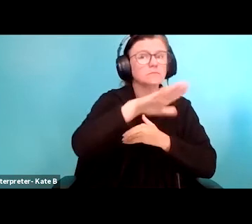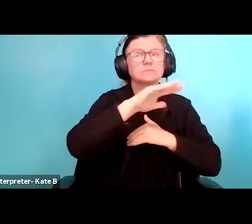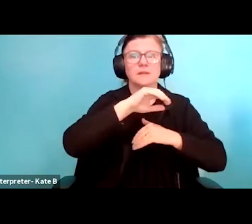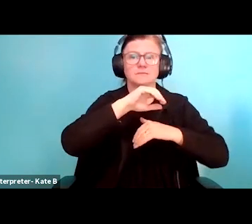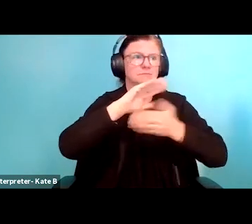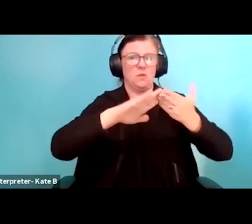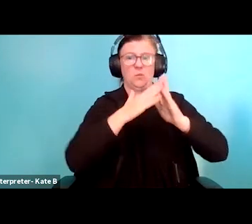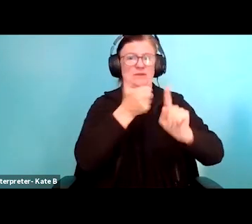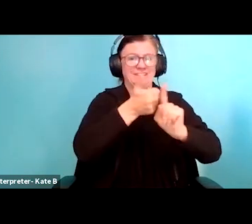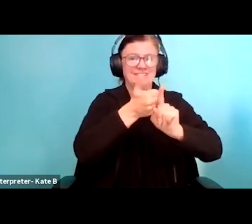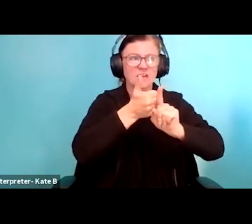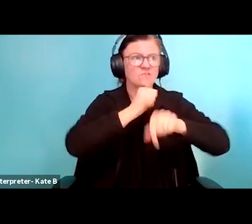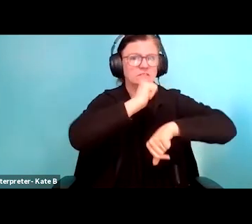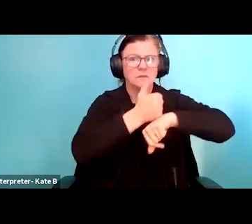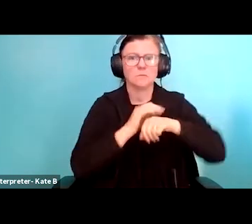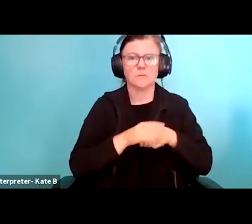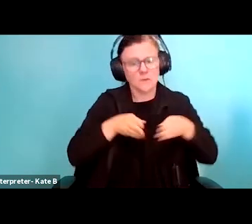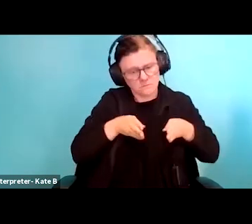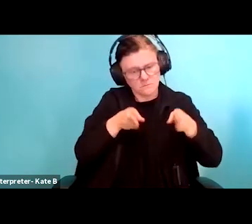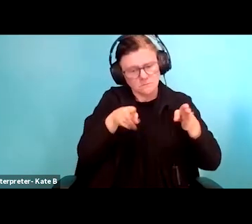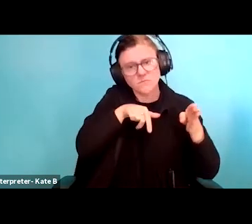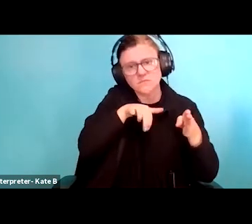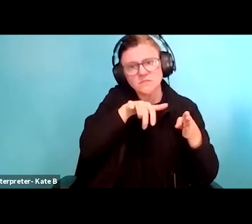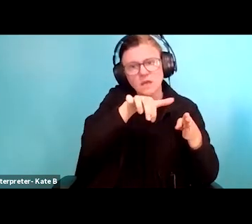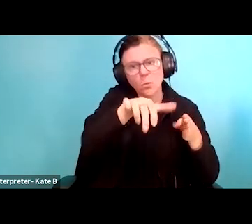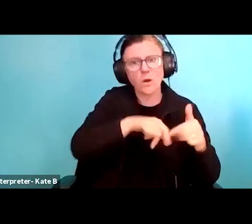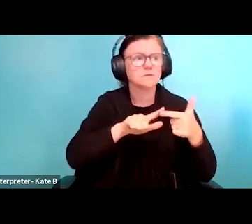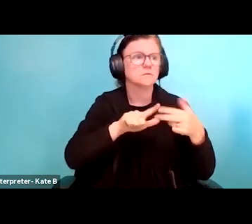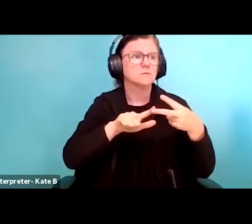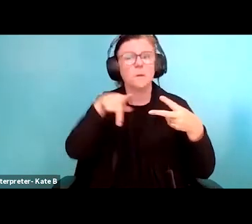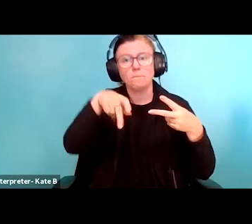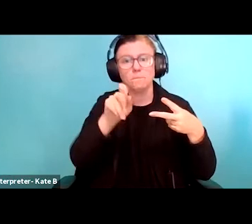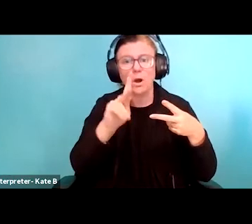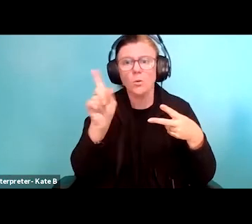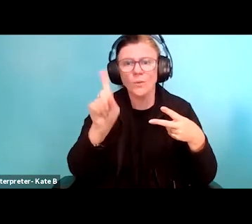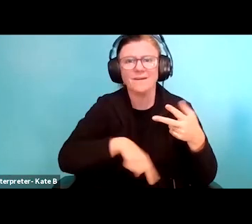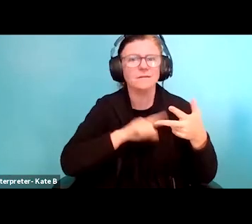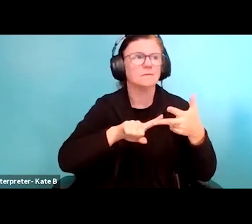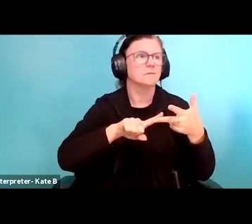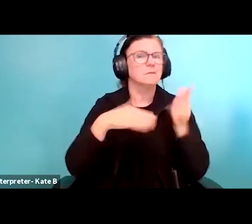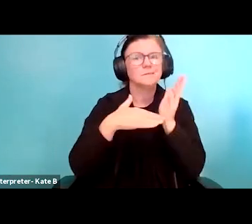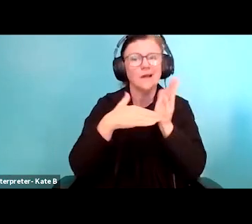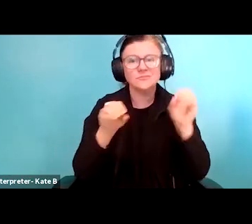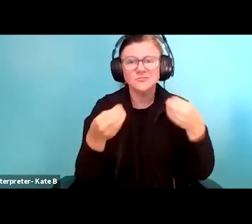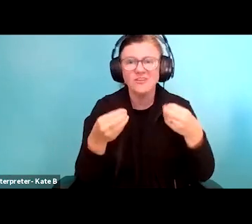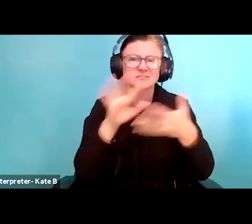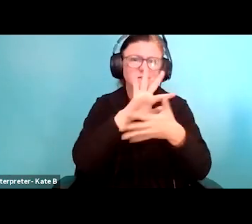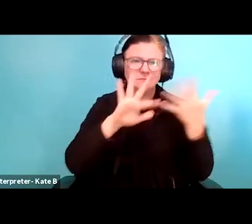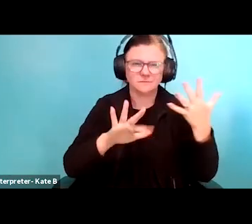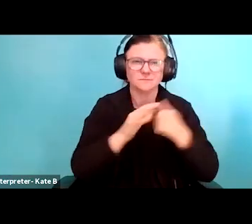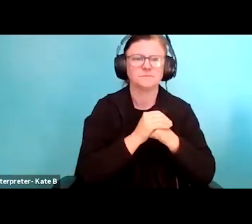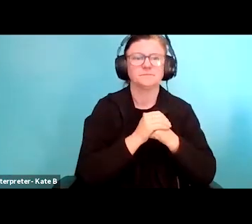the design of sidewalks, of parks, medical office facilities, and so forth. And lastly there can be